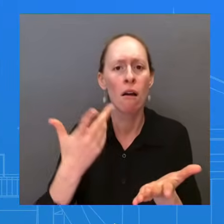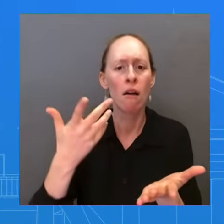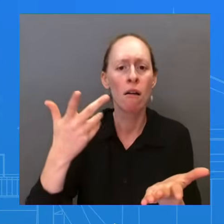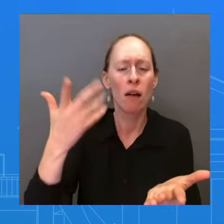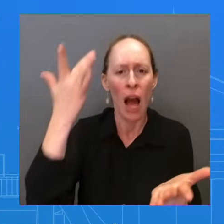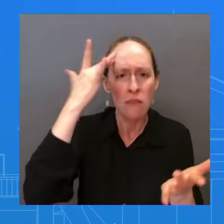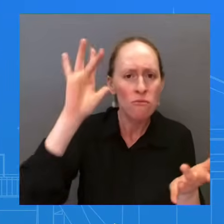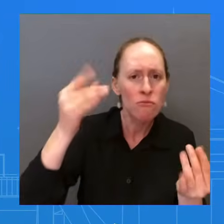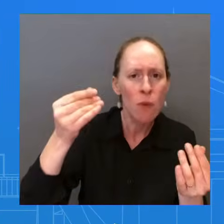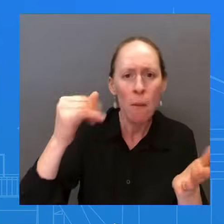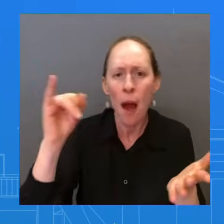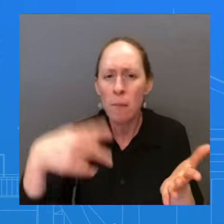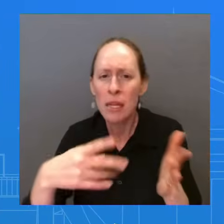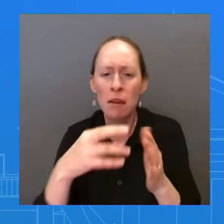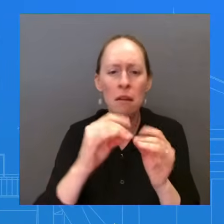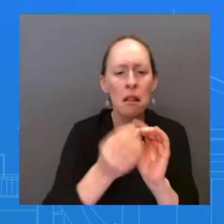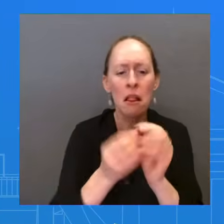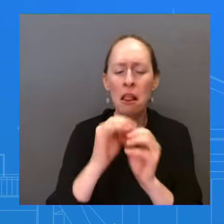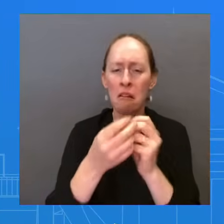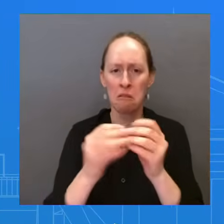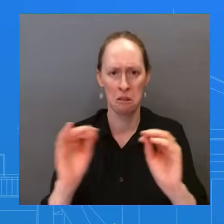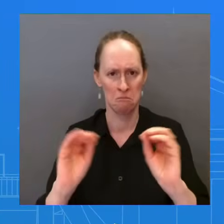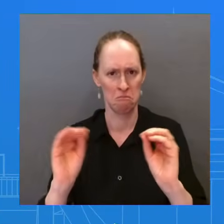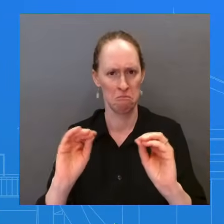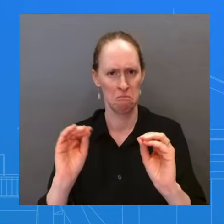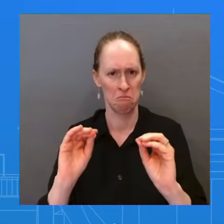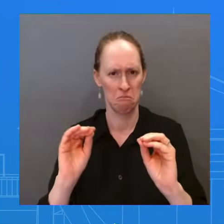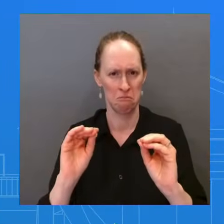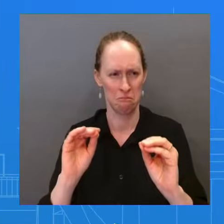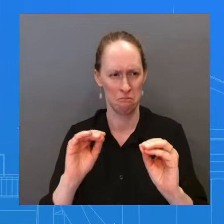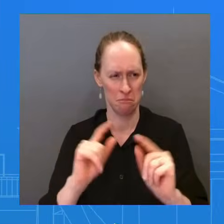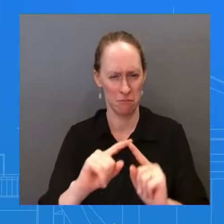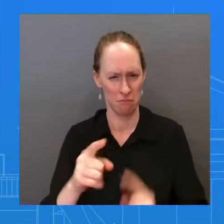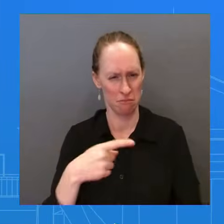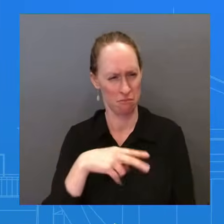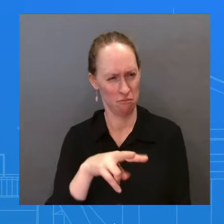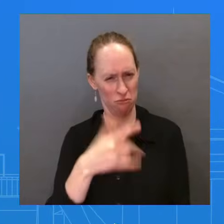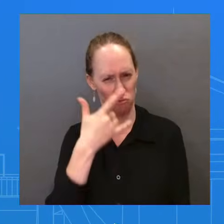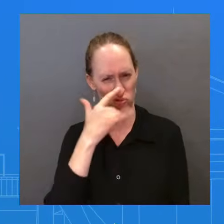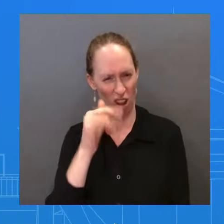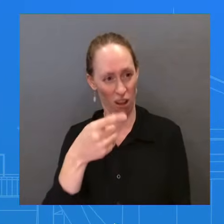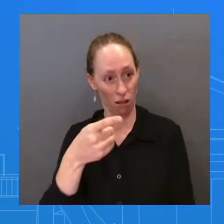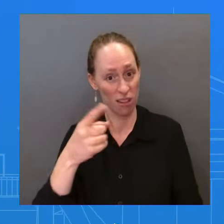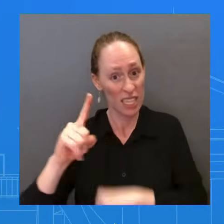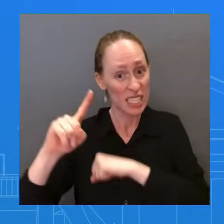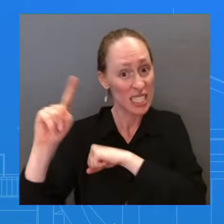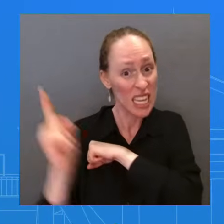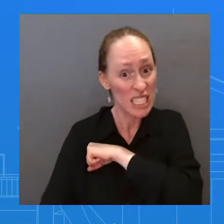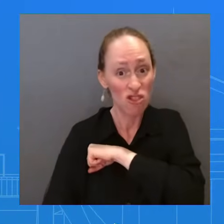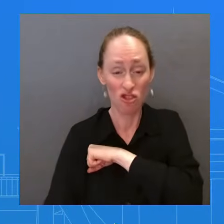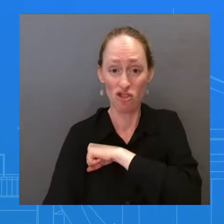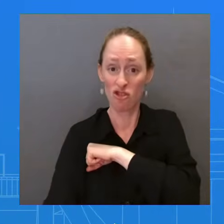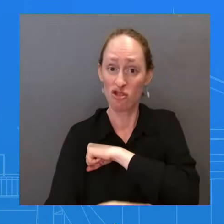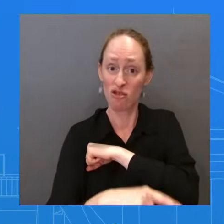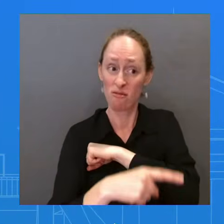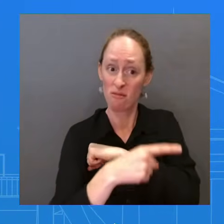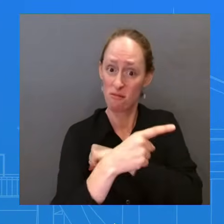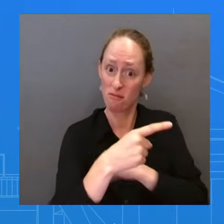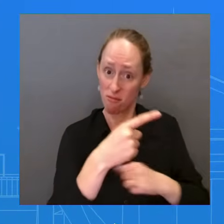no repercussions no matter what China does? Mr. Kirby: These CEOs really should be allowed to speak for themselves and for their -- their travel.